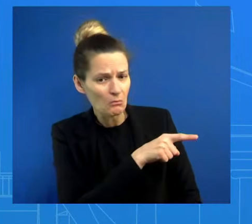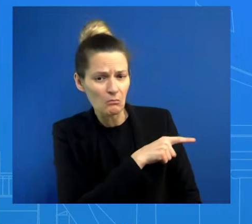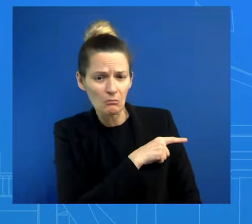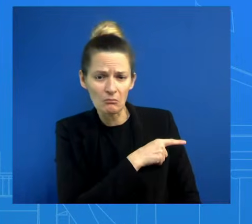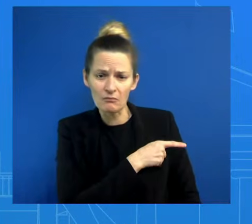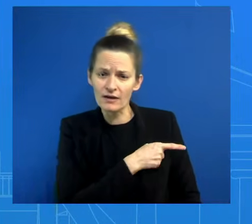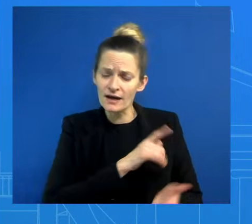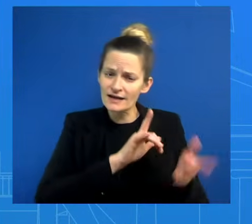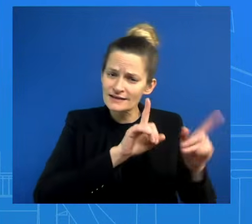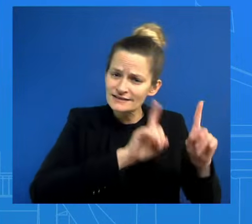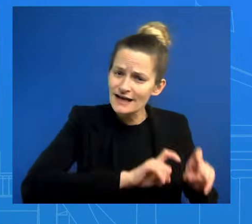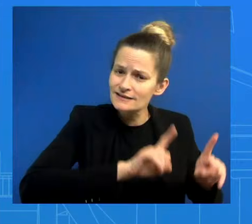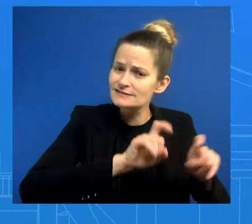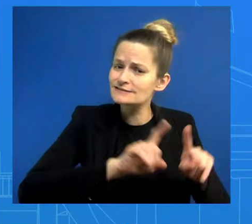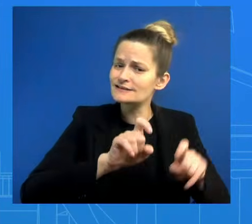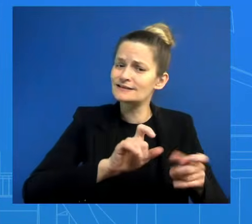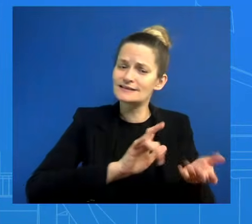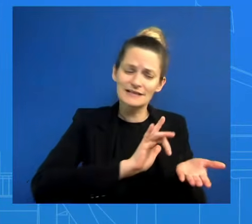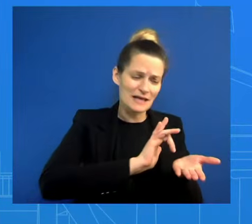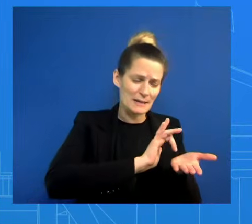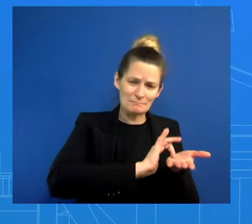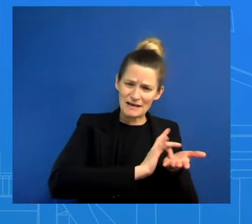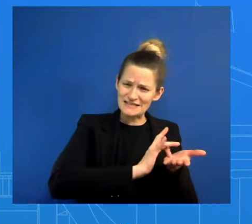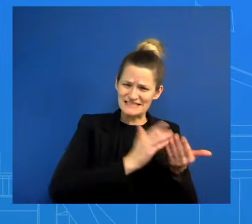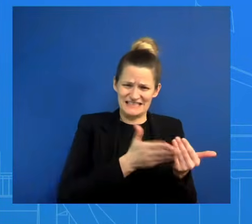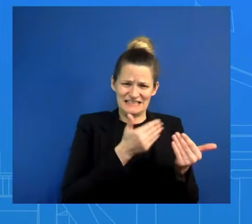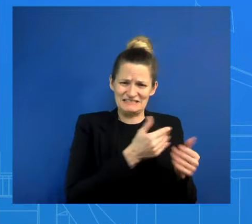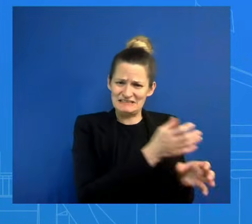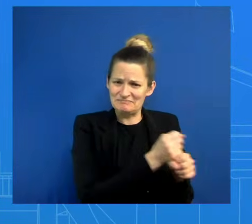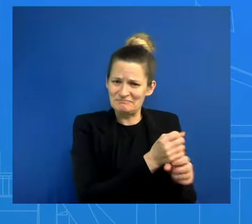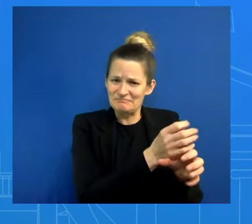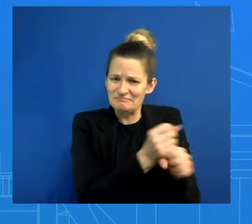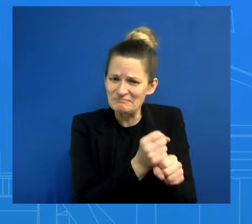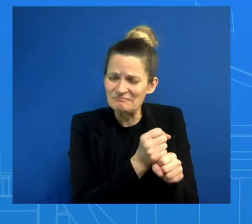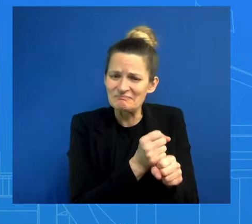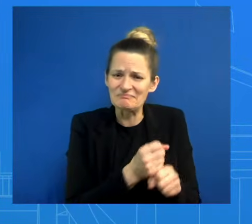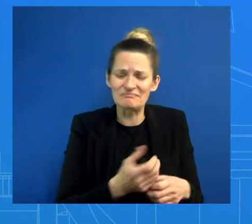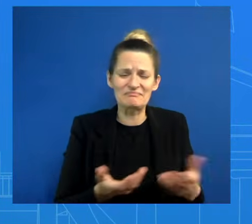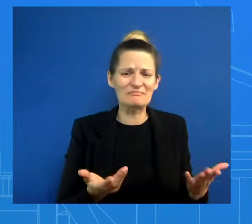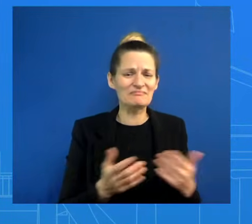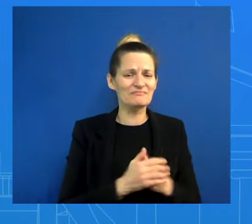That is our -- that is our -- going to be our focus. We're just not going to comment on PRC's policies.